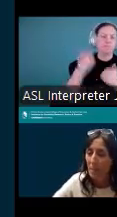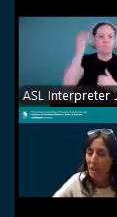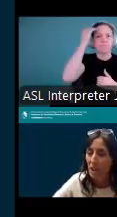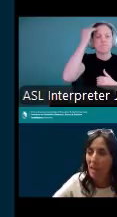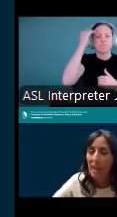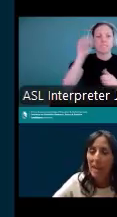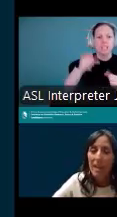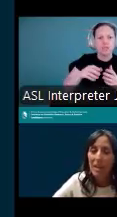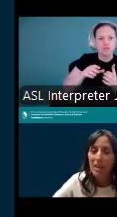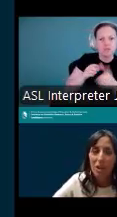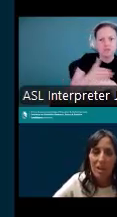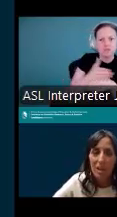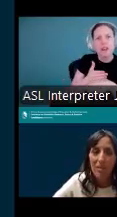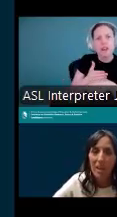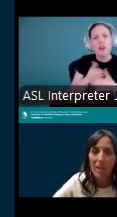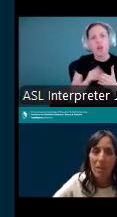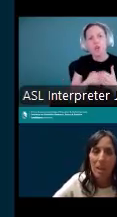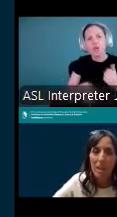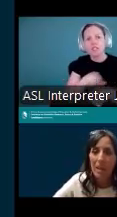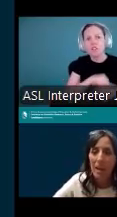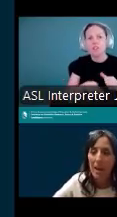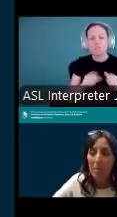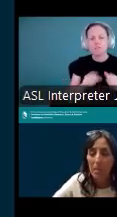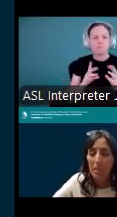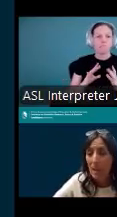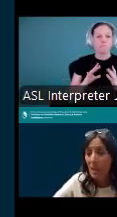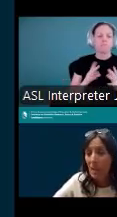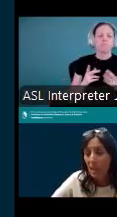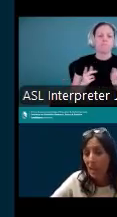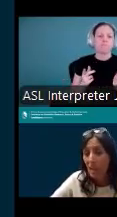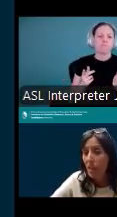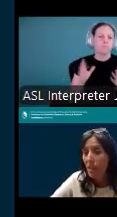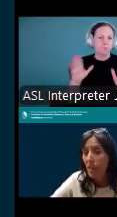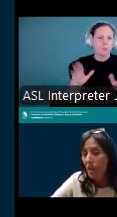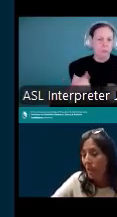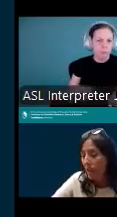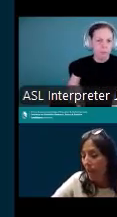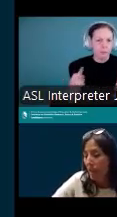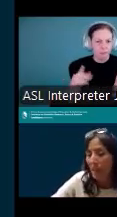each other is just a great way to continue to enhance her